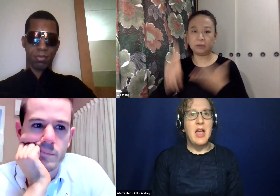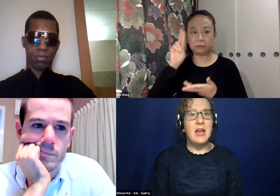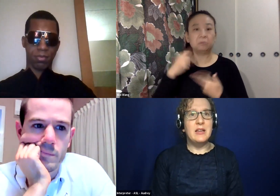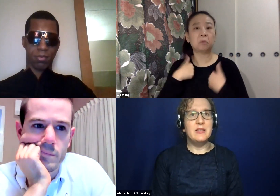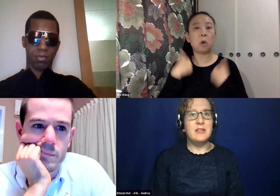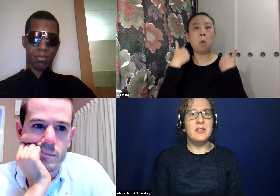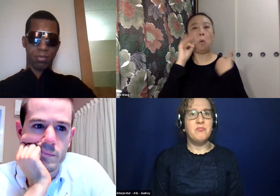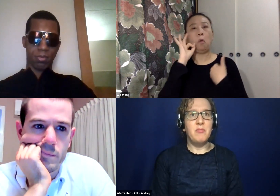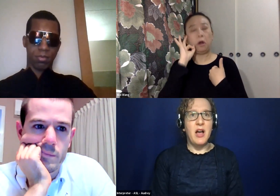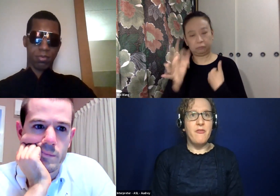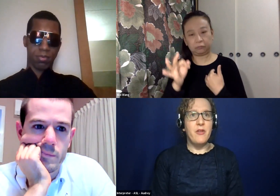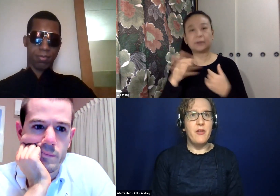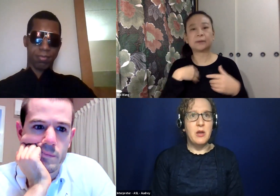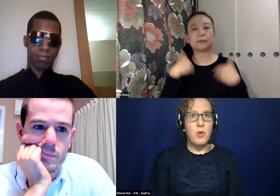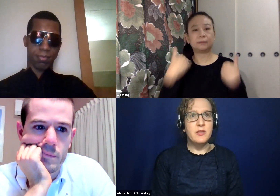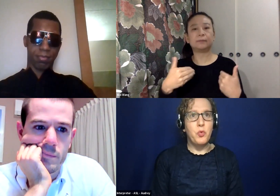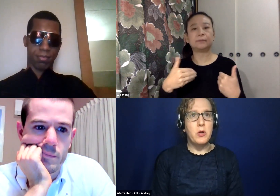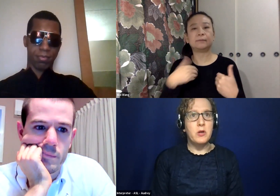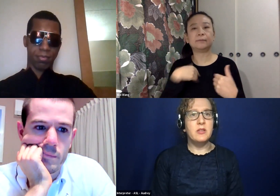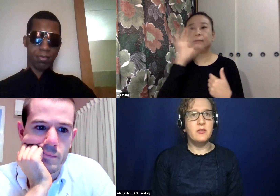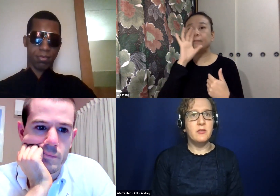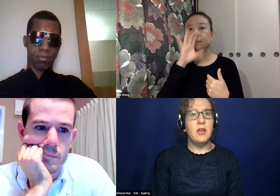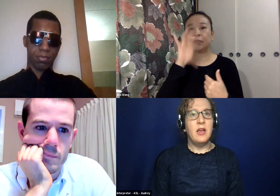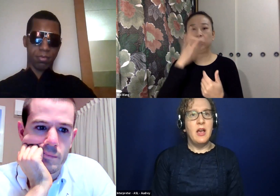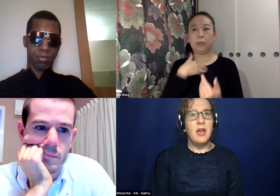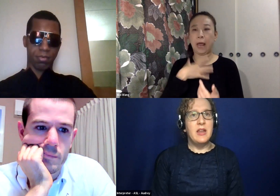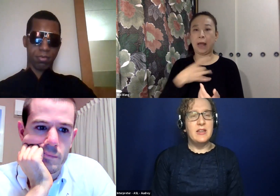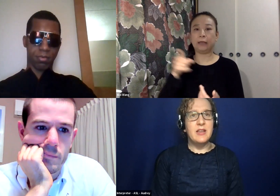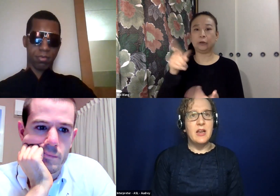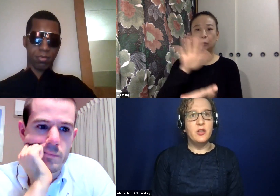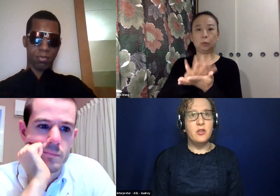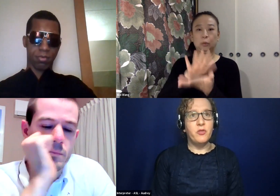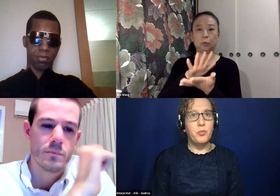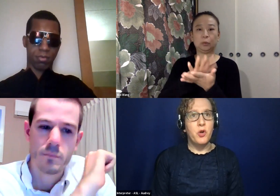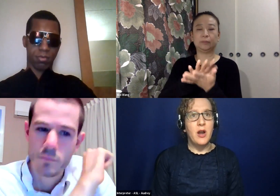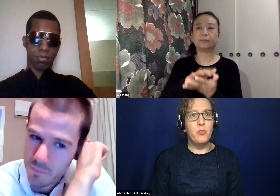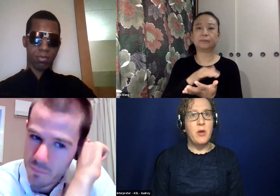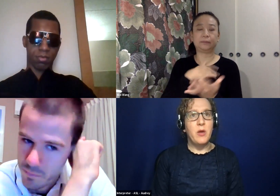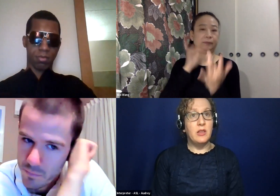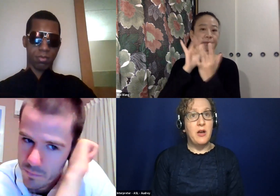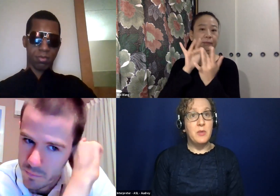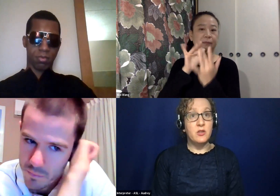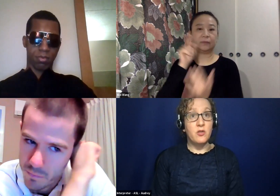and I felt that it was important, and I decided to look for a program that would allow me to go